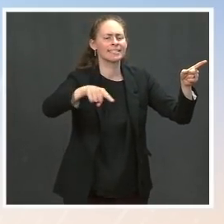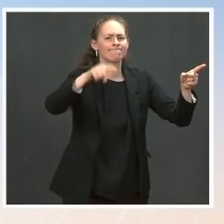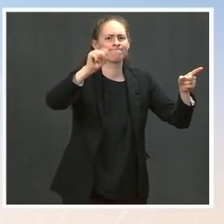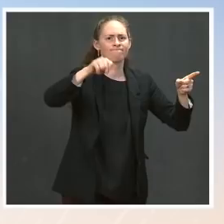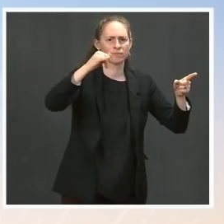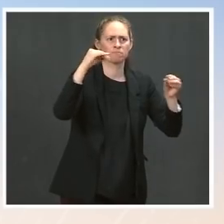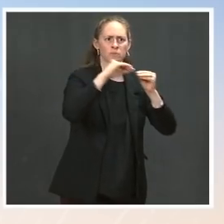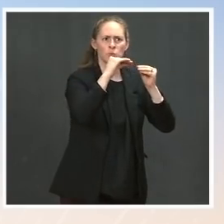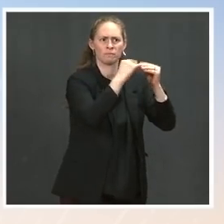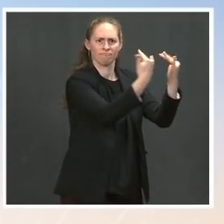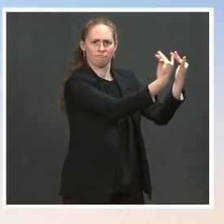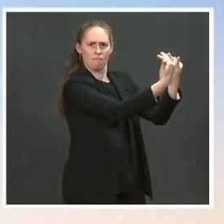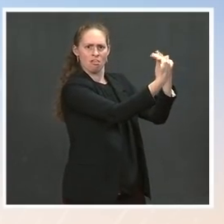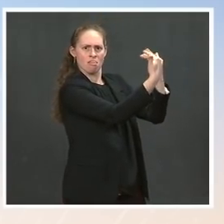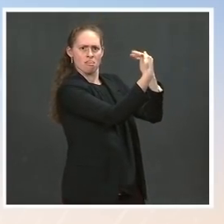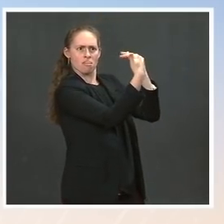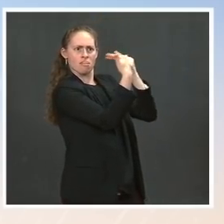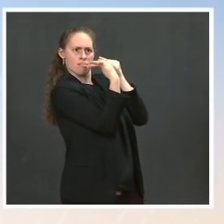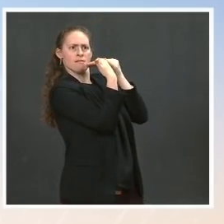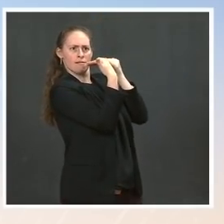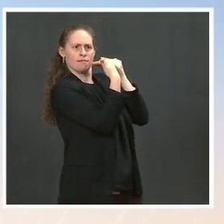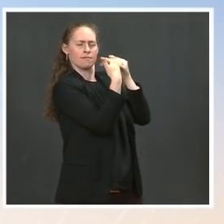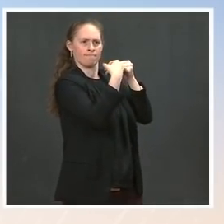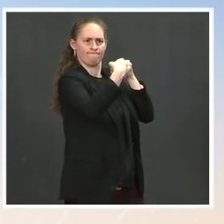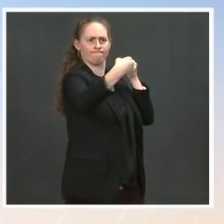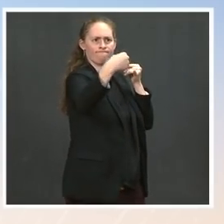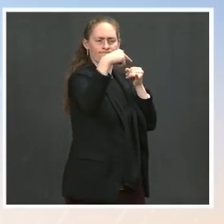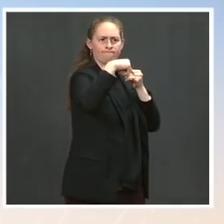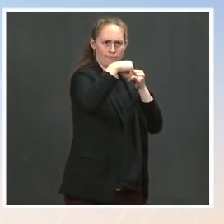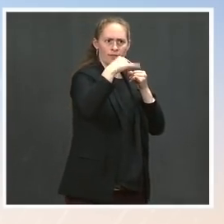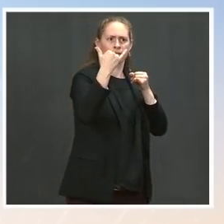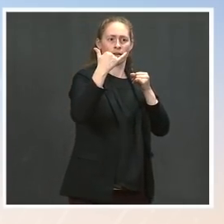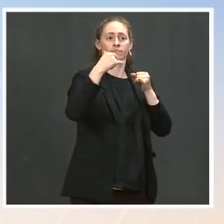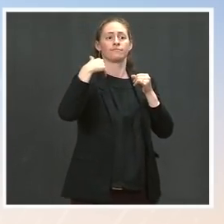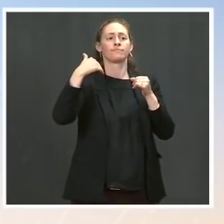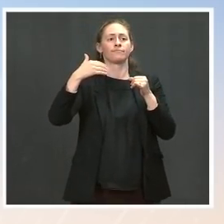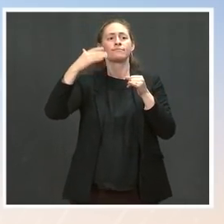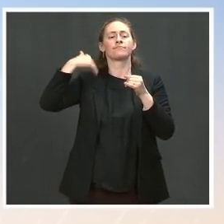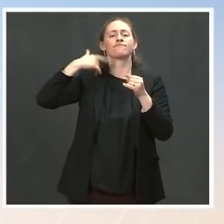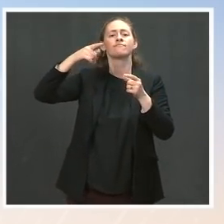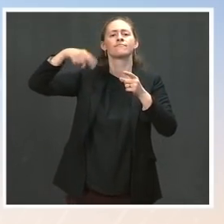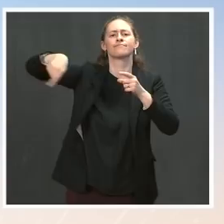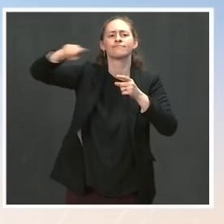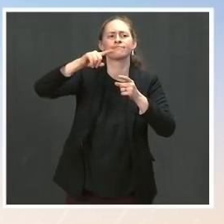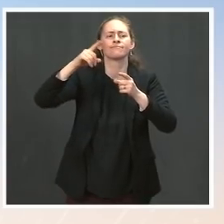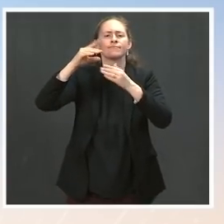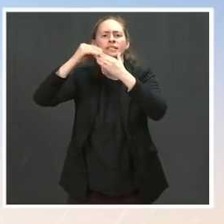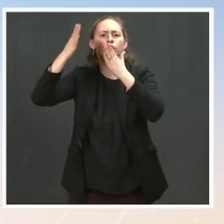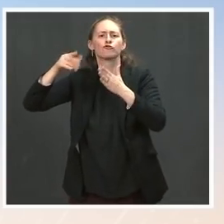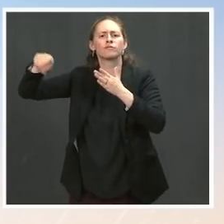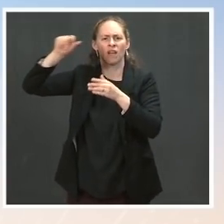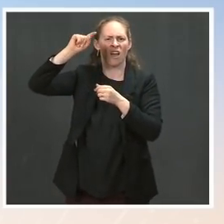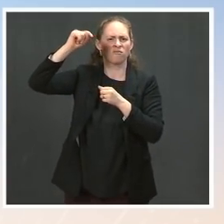Secretary Blinken and Secretary Austin are in Brussels this week, meeting with their NATO partners, and we will, of course --